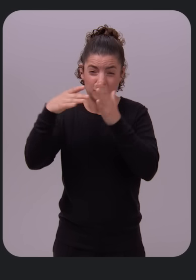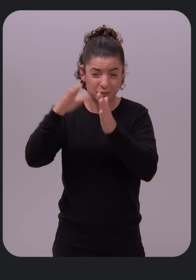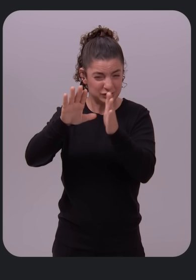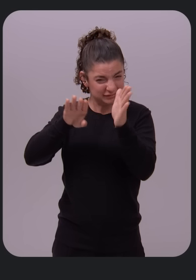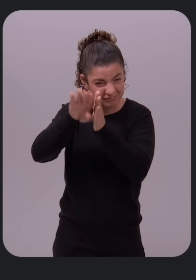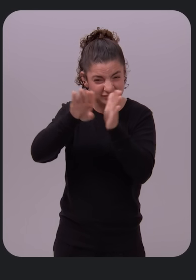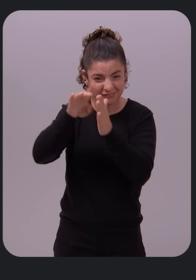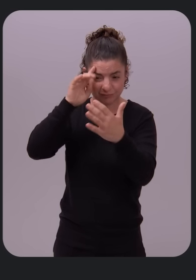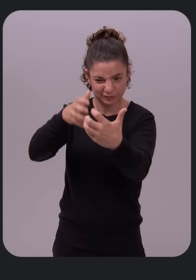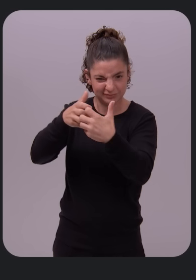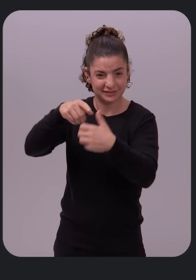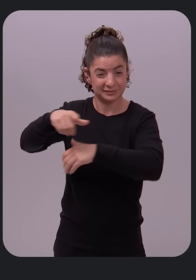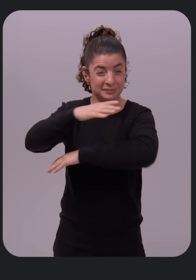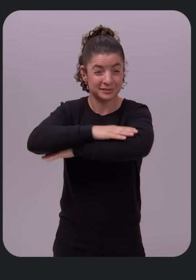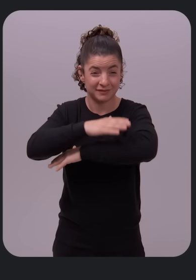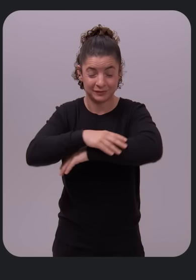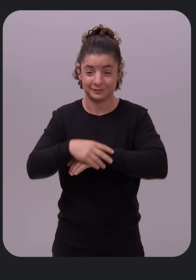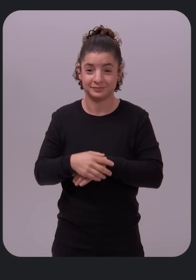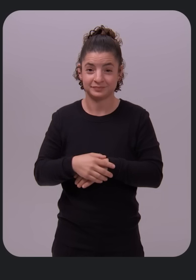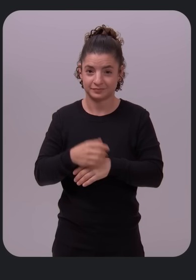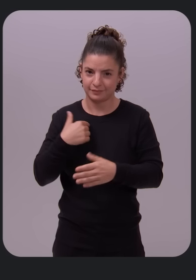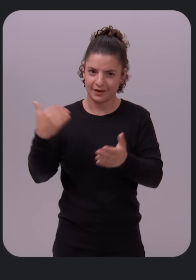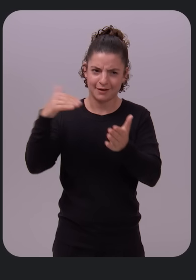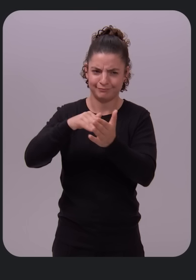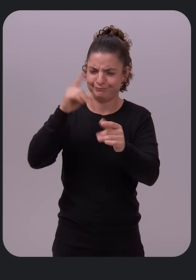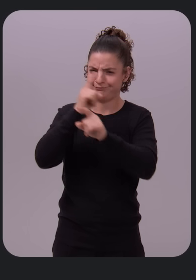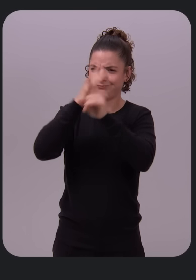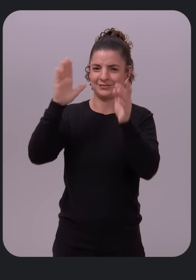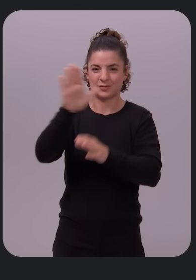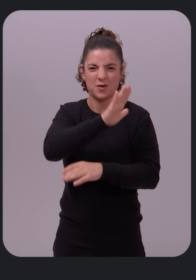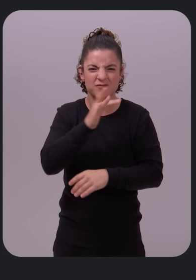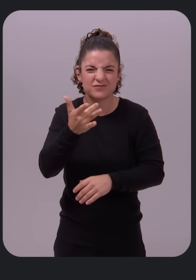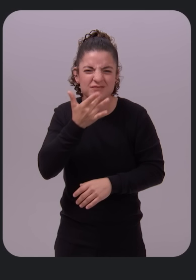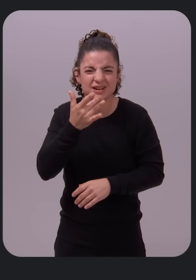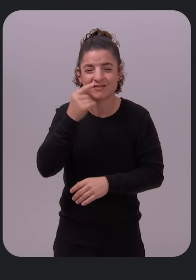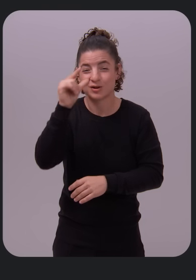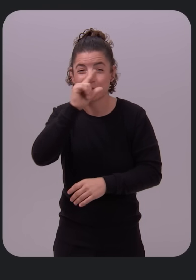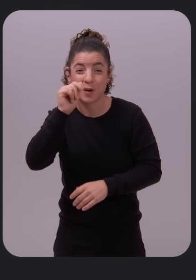We're also reimagining all your favorite Google Apps for XR.